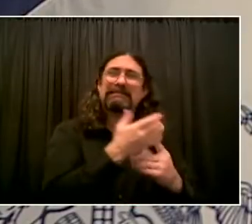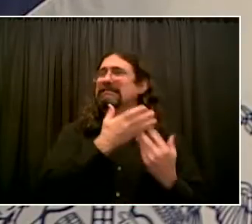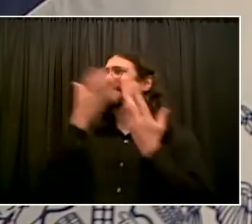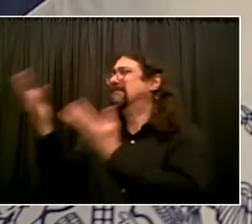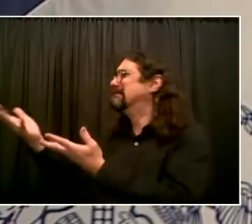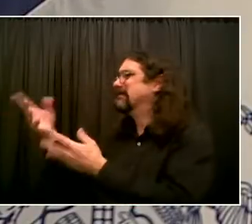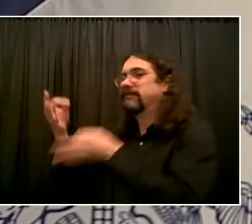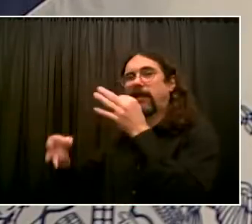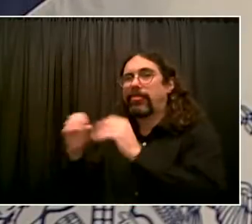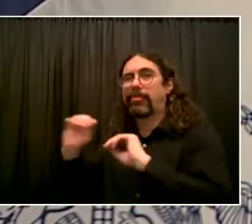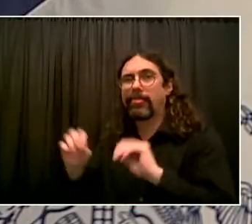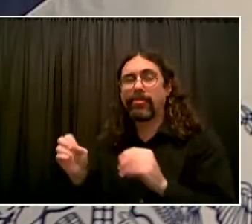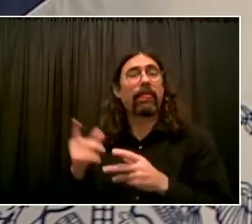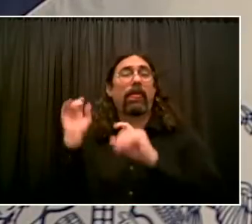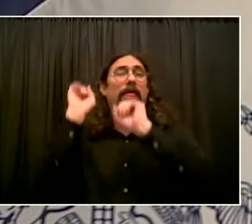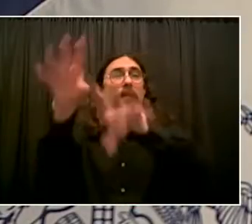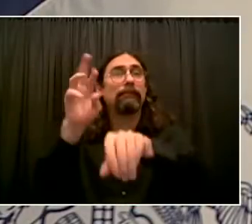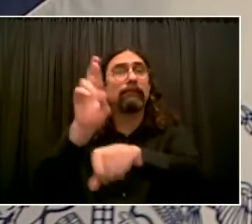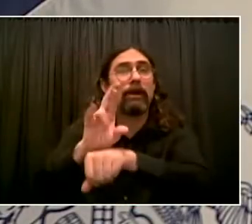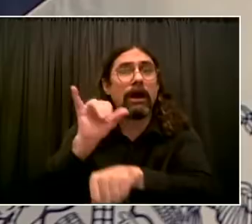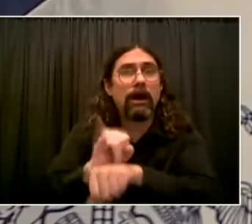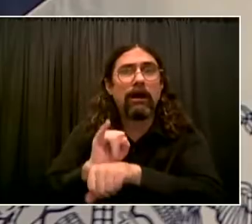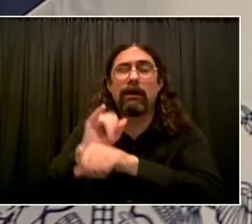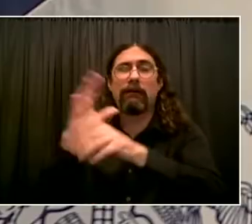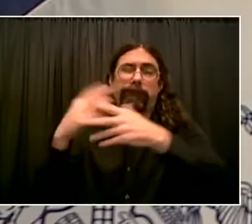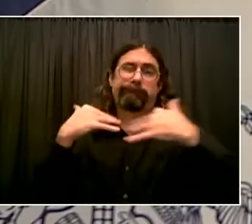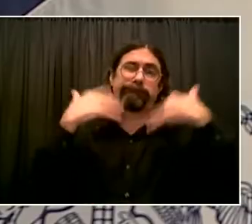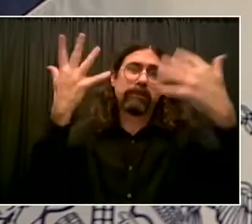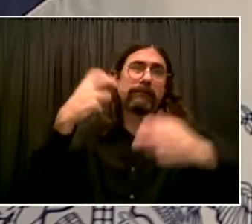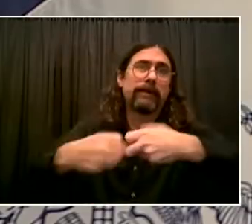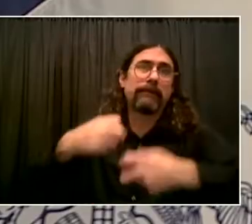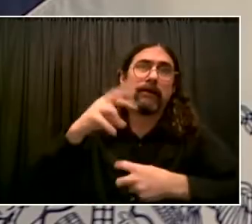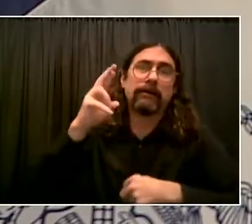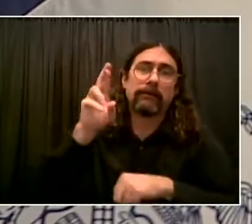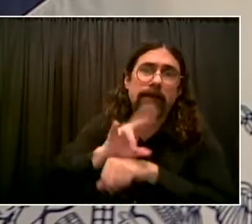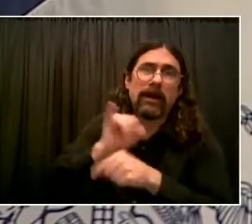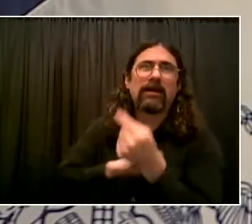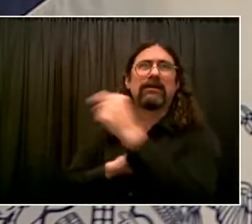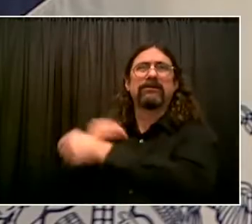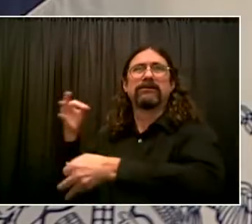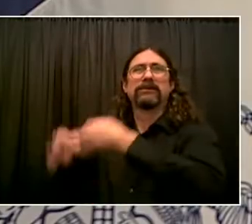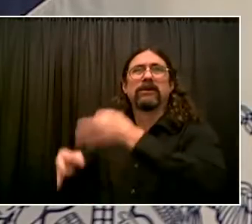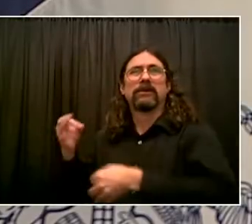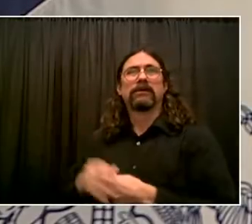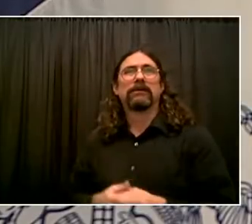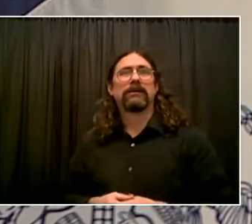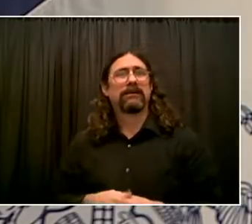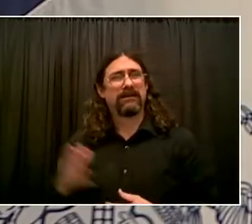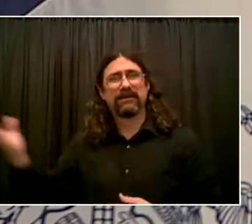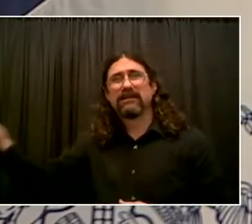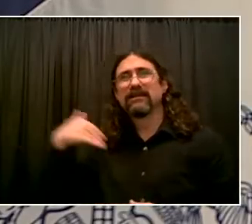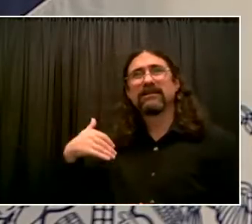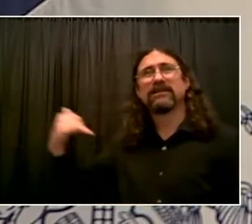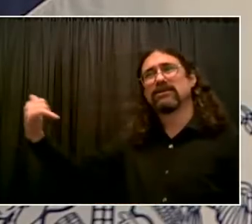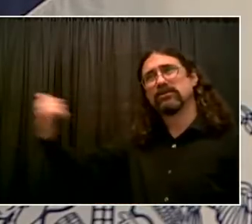FUNCTIONING COURT SYSTEM. SO IF THEY NE EDYTANHING, THY E